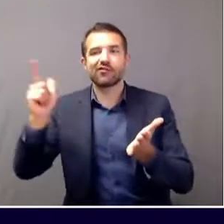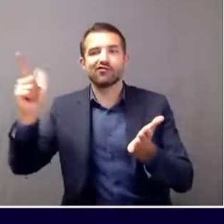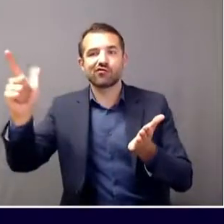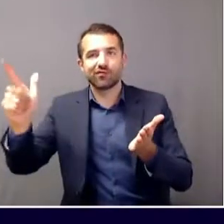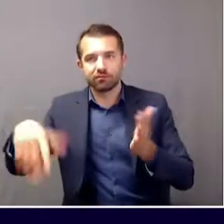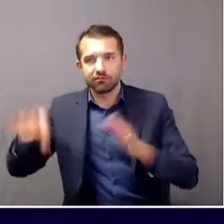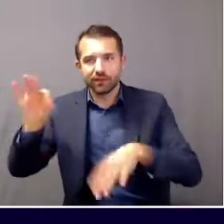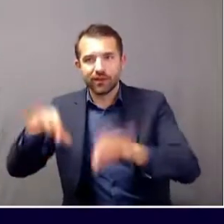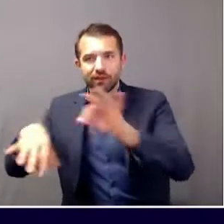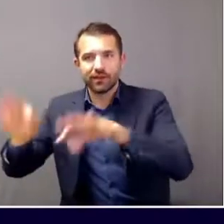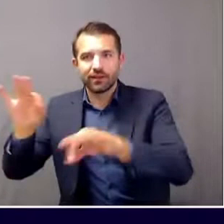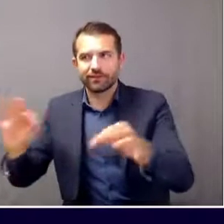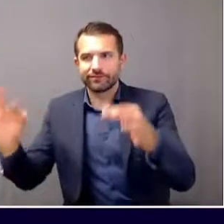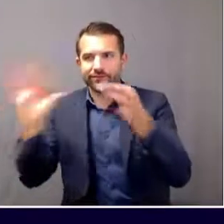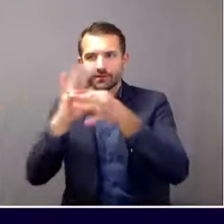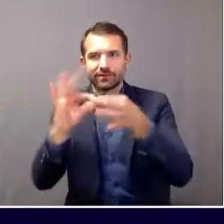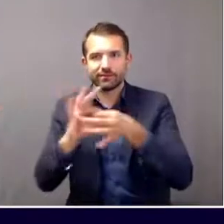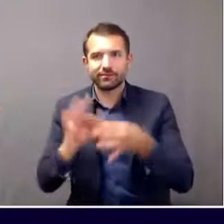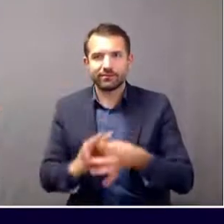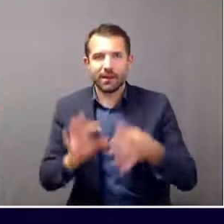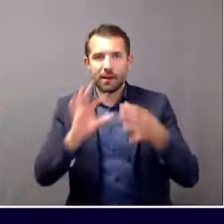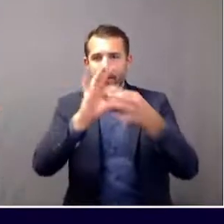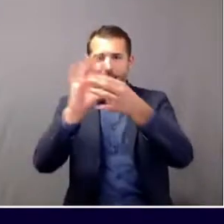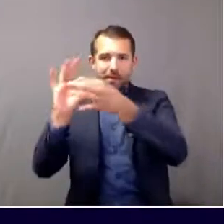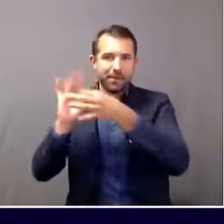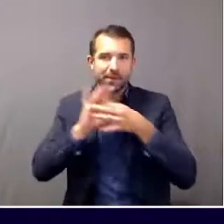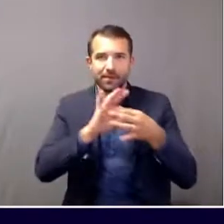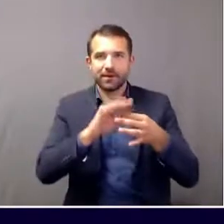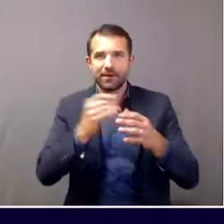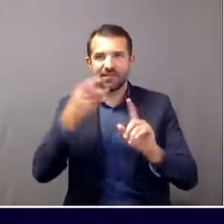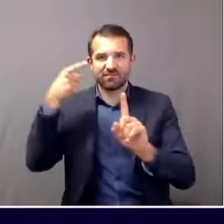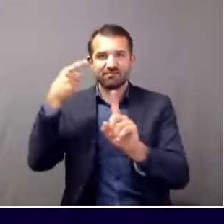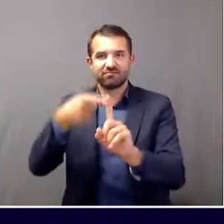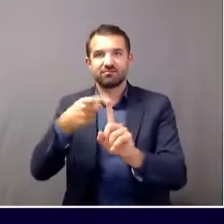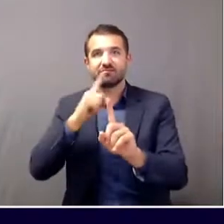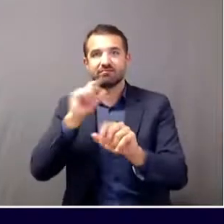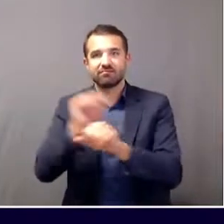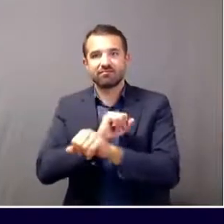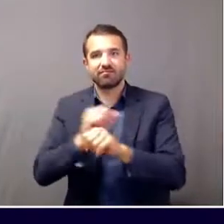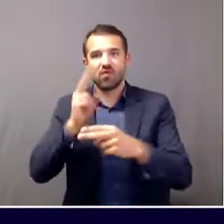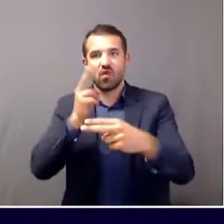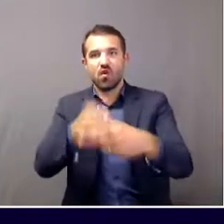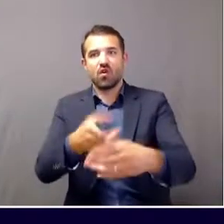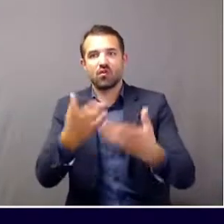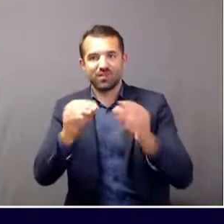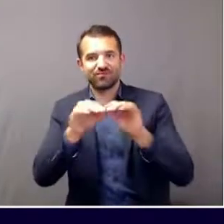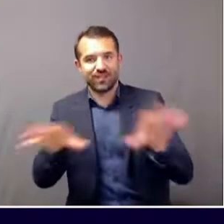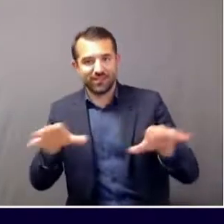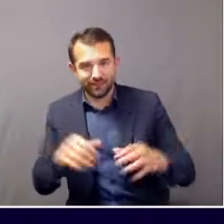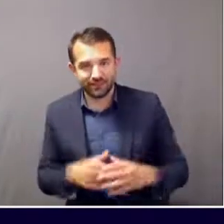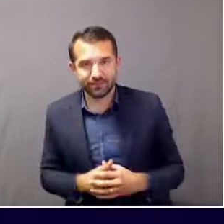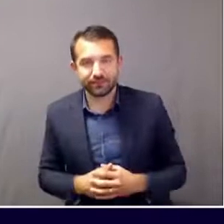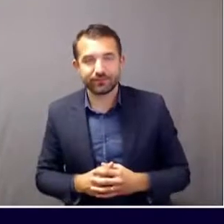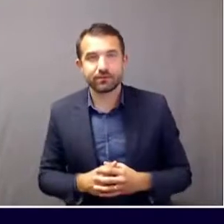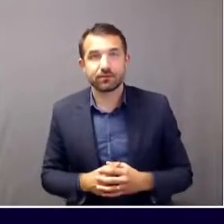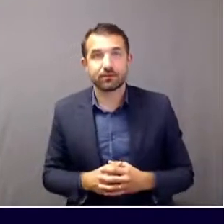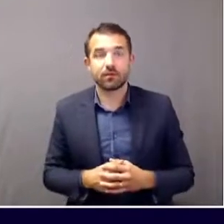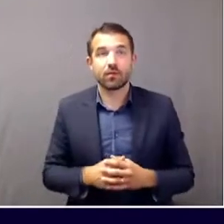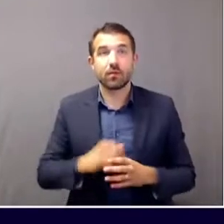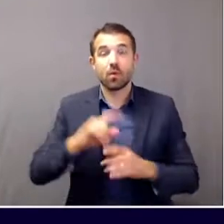location X. and then we will go back to all of the people who